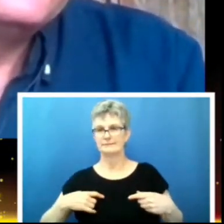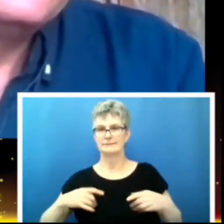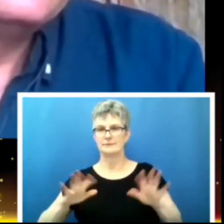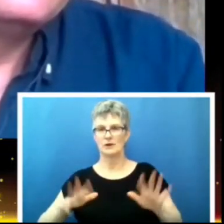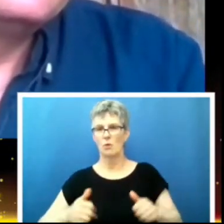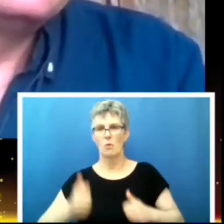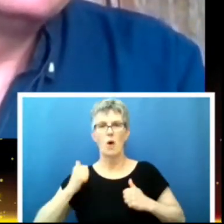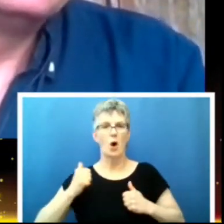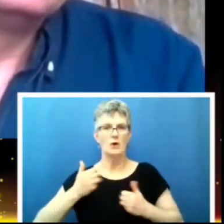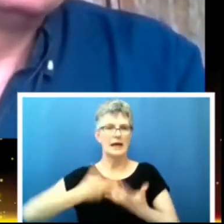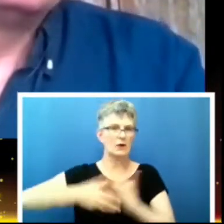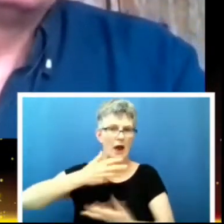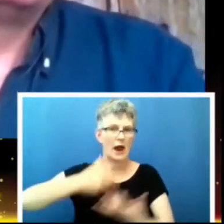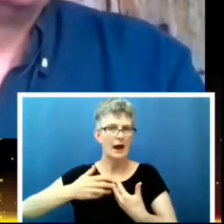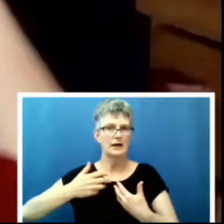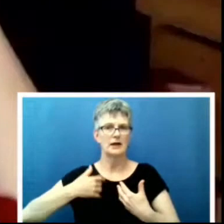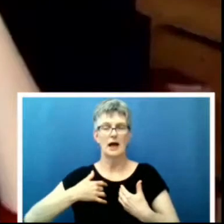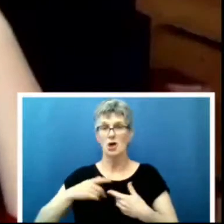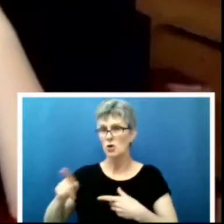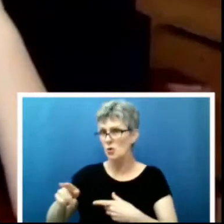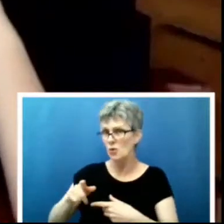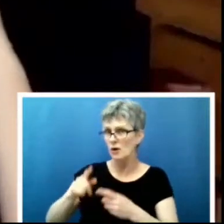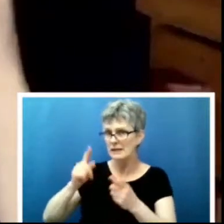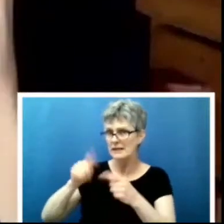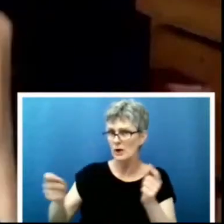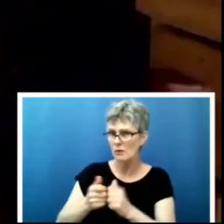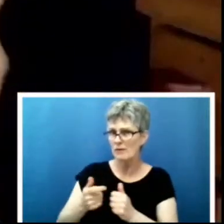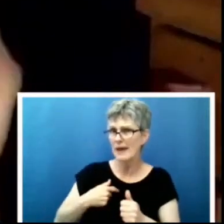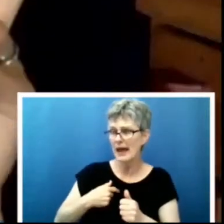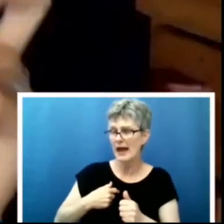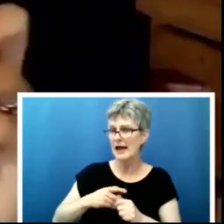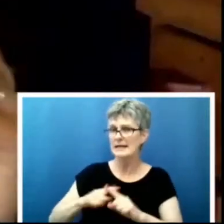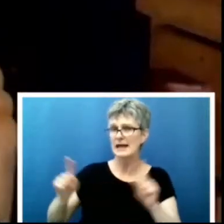I love this question. I have had so many more confrontational,